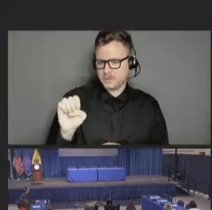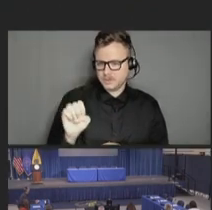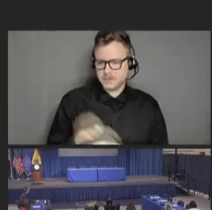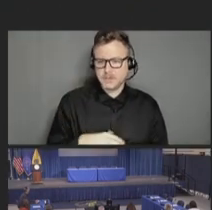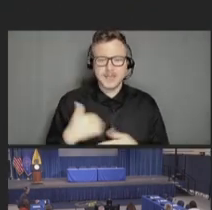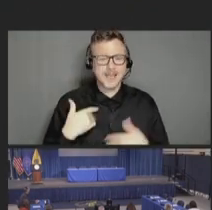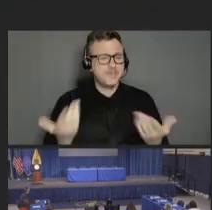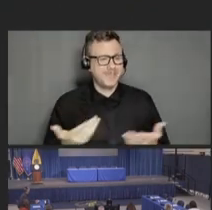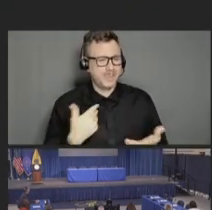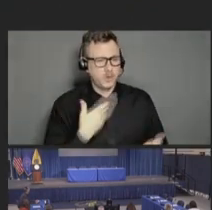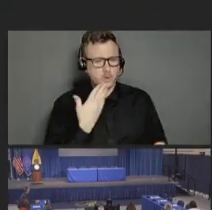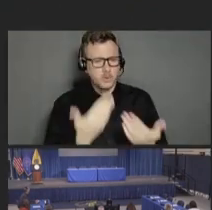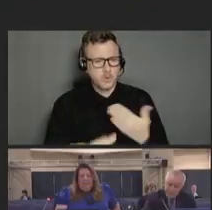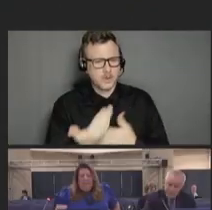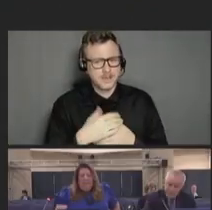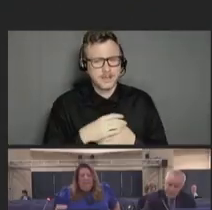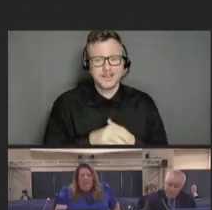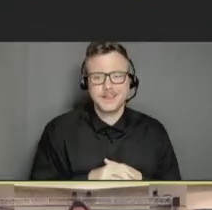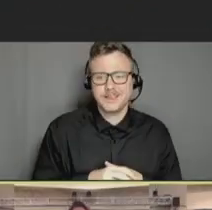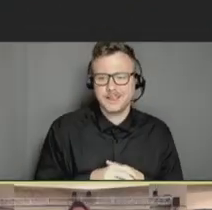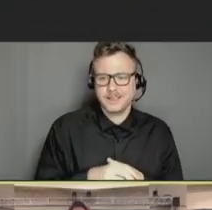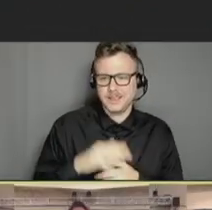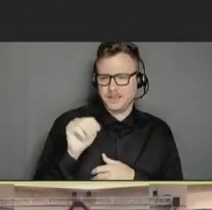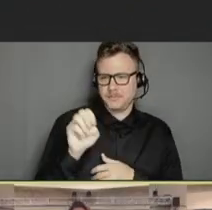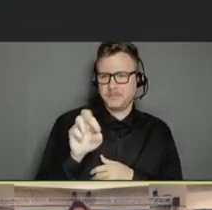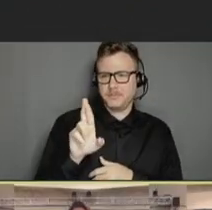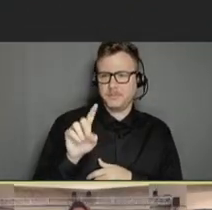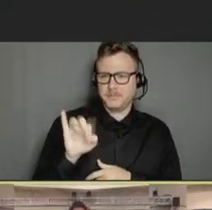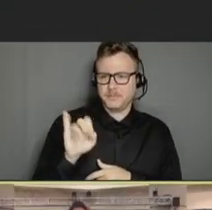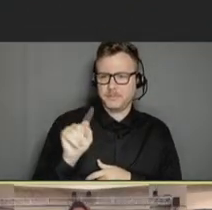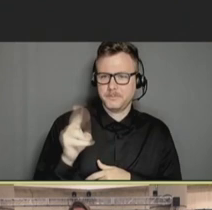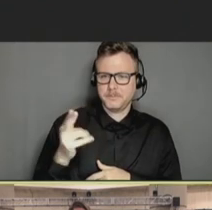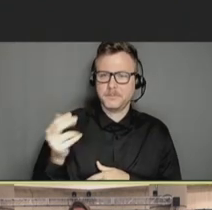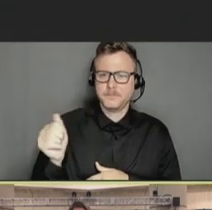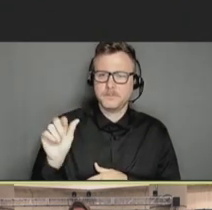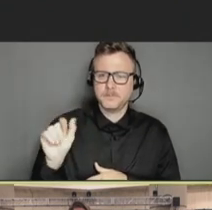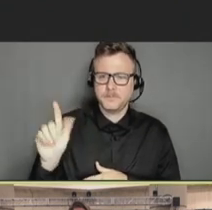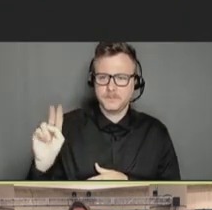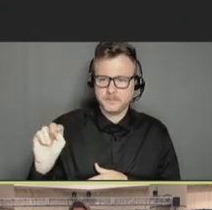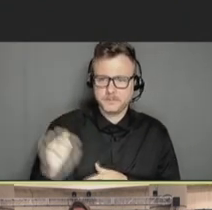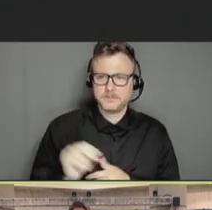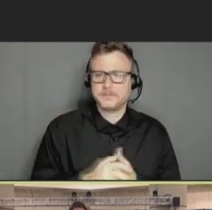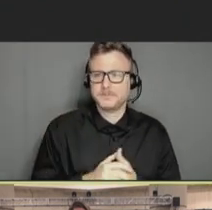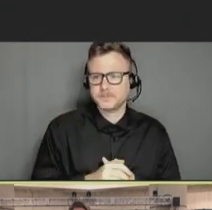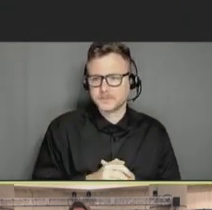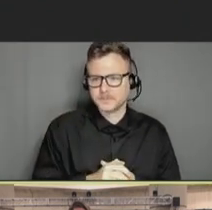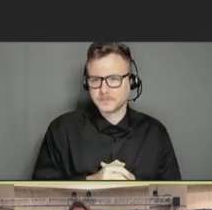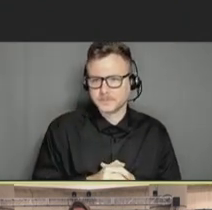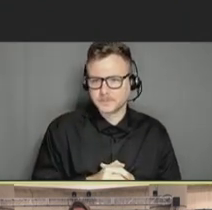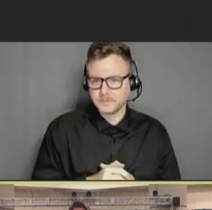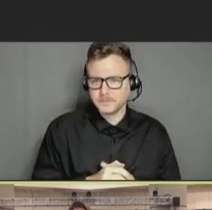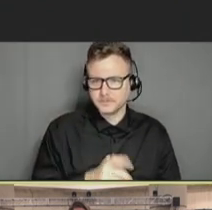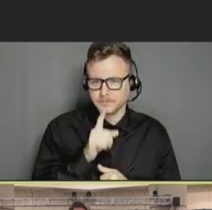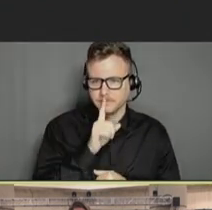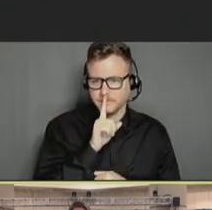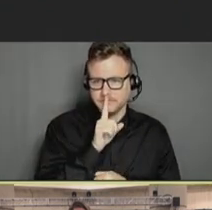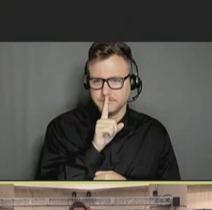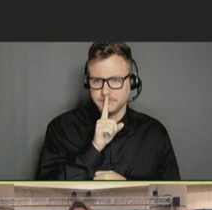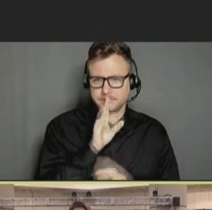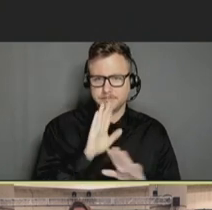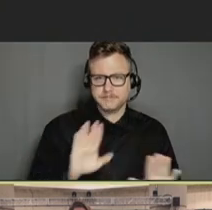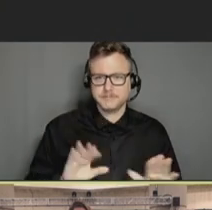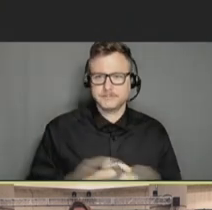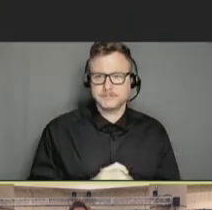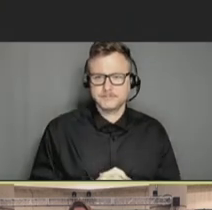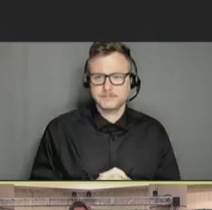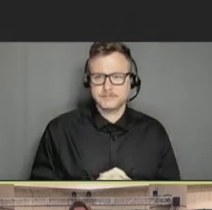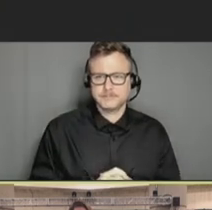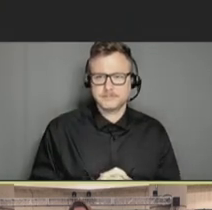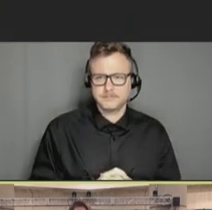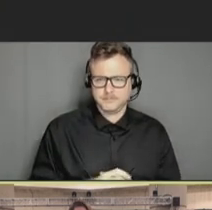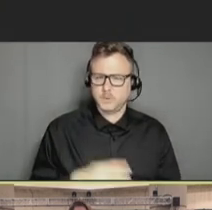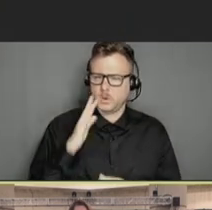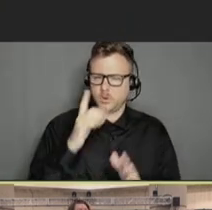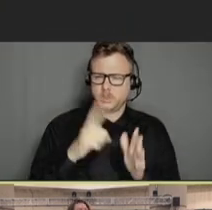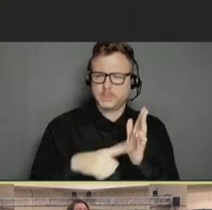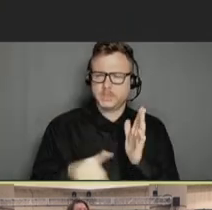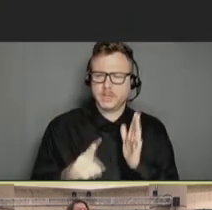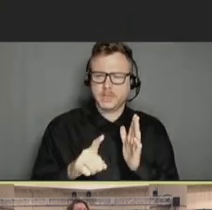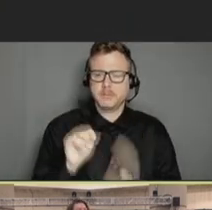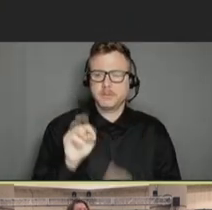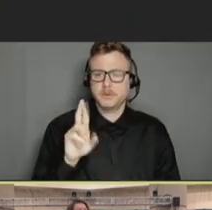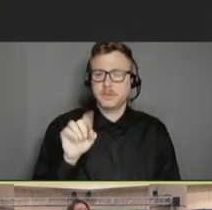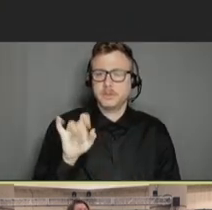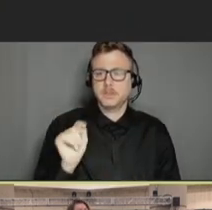Ann Aikin: Good morning. Meredith Allen? We'll check in on Meredith. Matt Bobo?